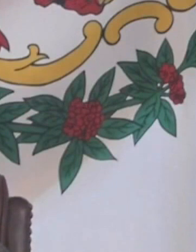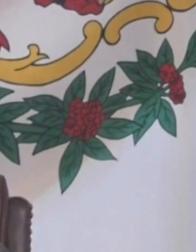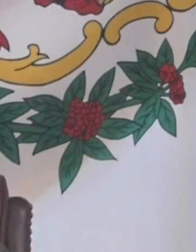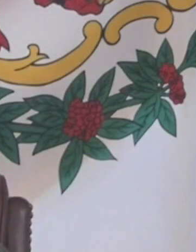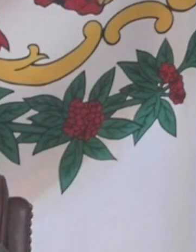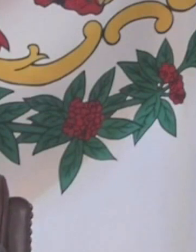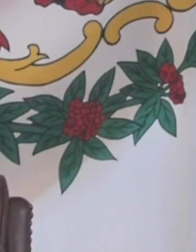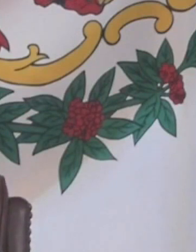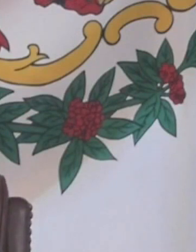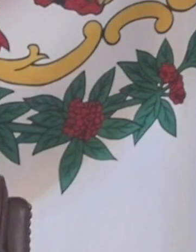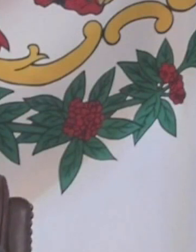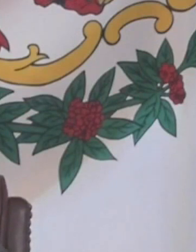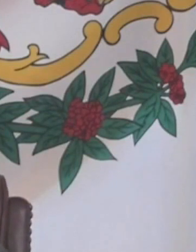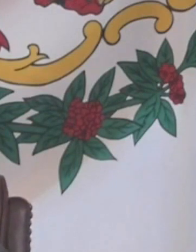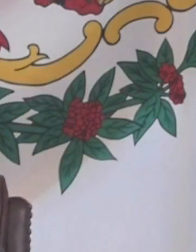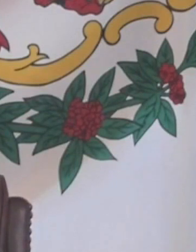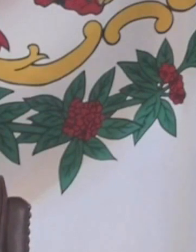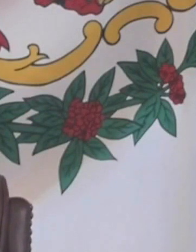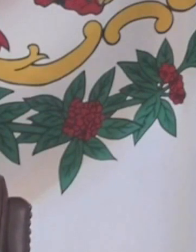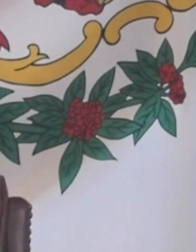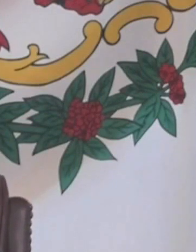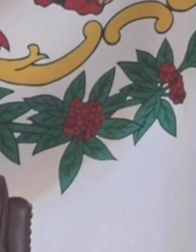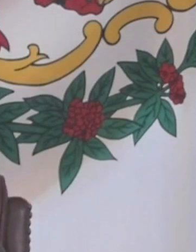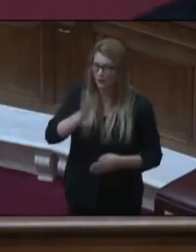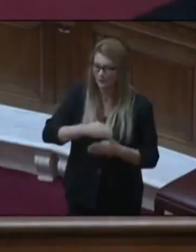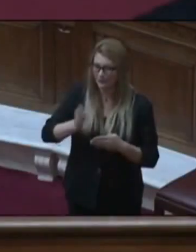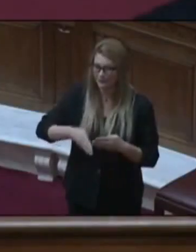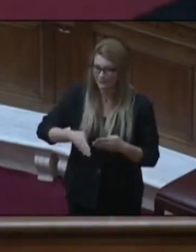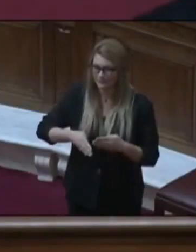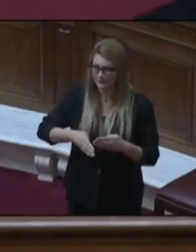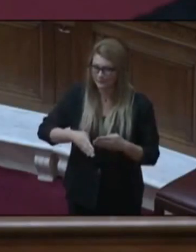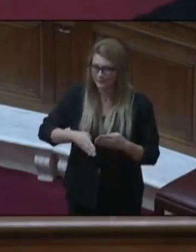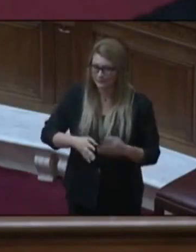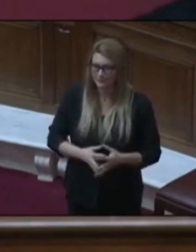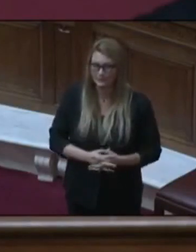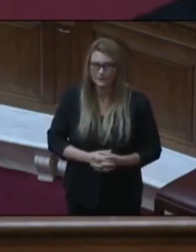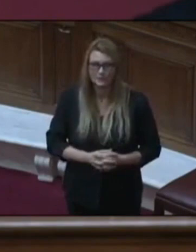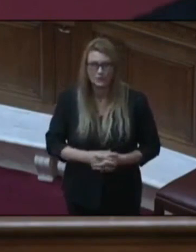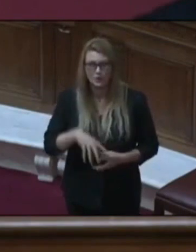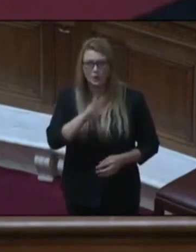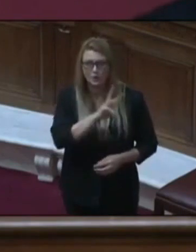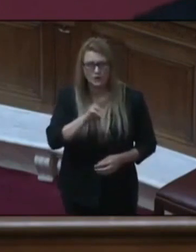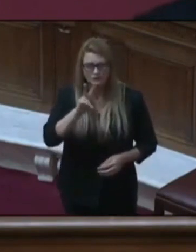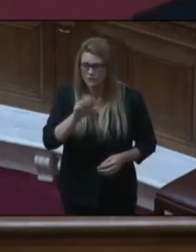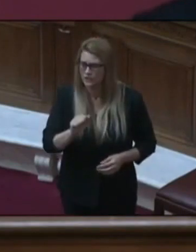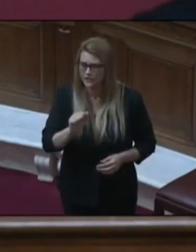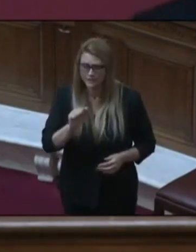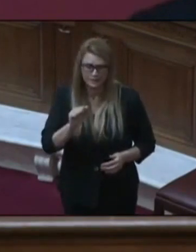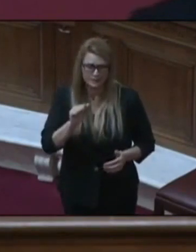SINCE THEN, THE JUSTICE DEPARTMENT SAYS IN ITS NEW FILING, THE DEFENDANTS HAVE "A LONG HISTORY OF VIOLATIONS AND NON-COMPLIANCE WITH THE REQUIREMENTS" OF THE 2016 AGREEMENT.